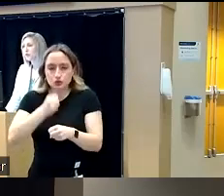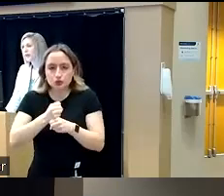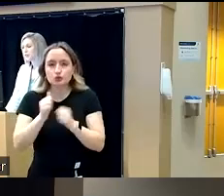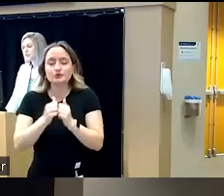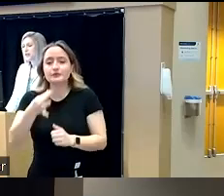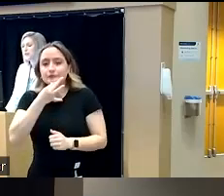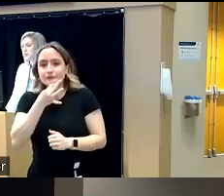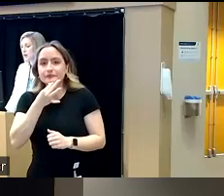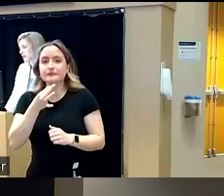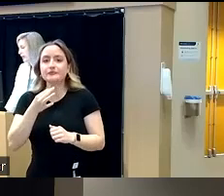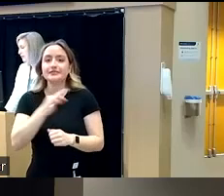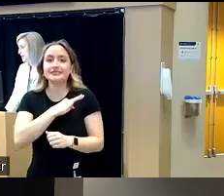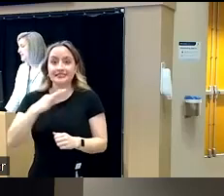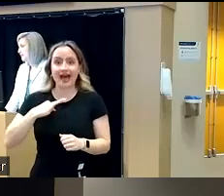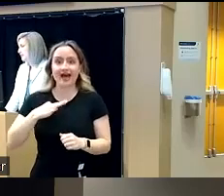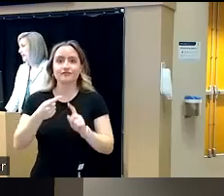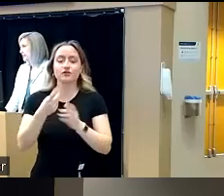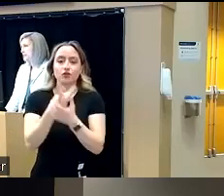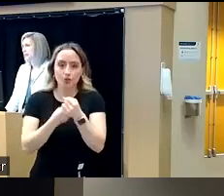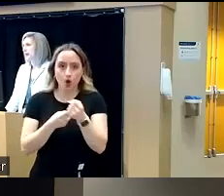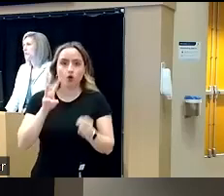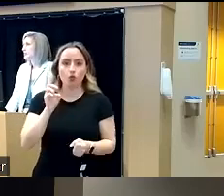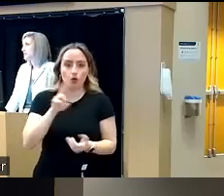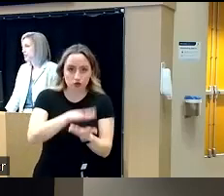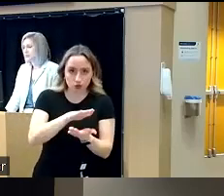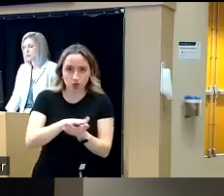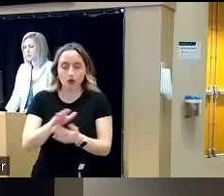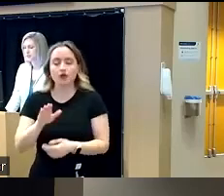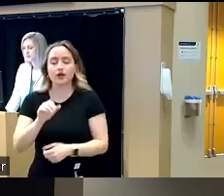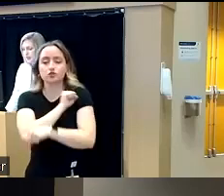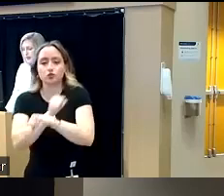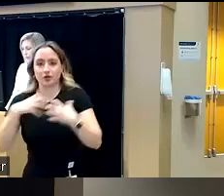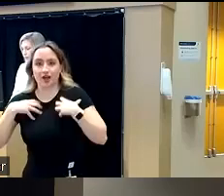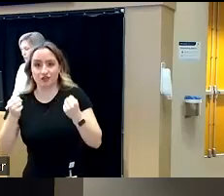Warner faculty and the storm recovery staff and faculty that will be teaching these courses and